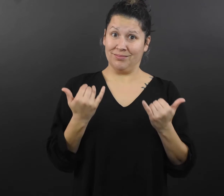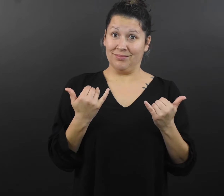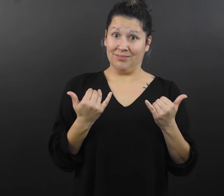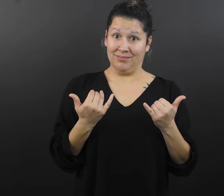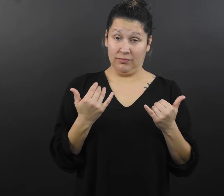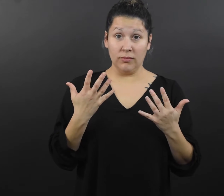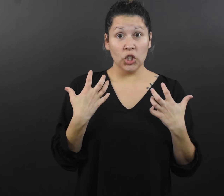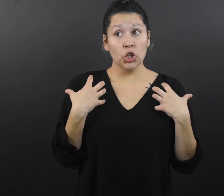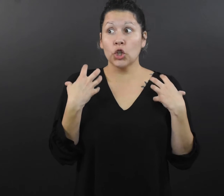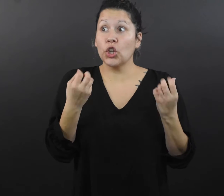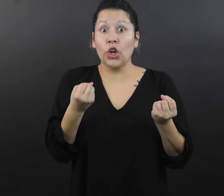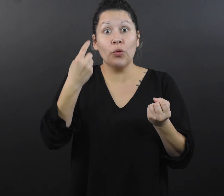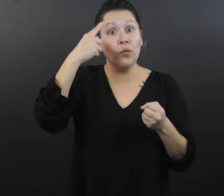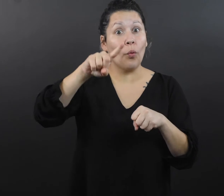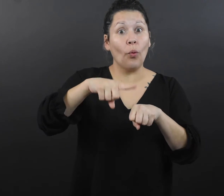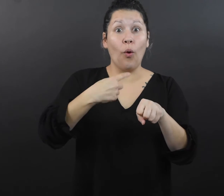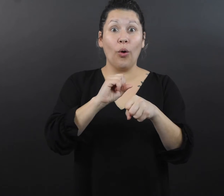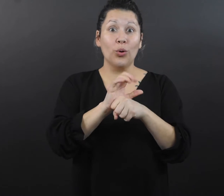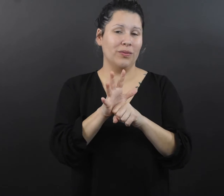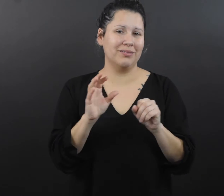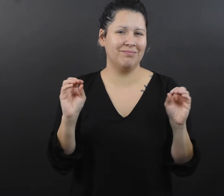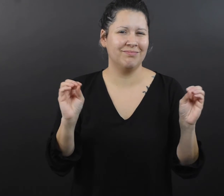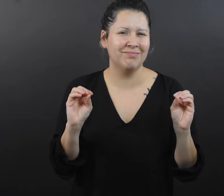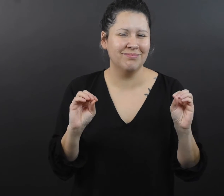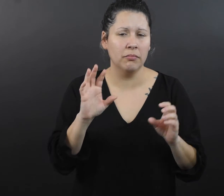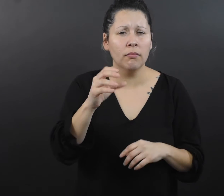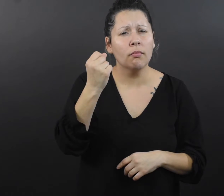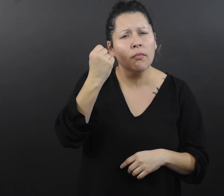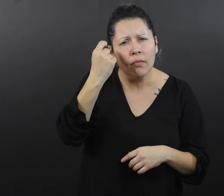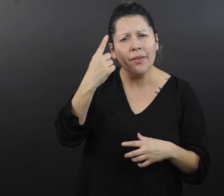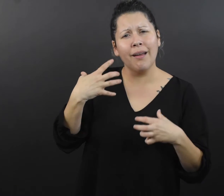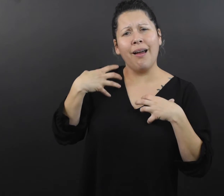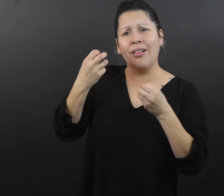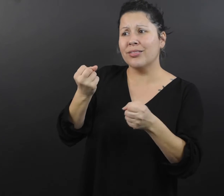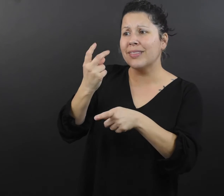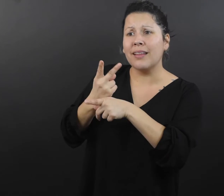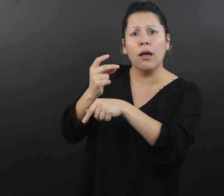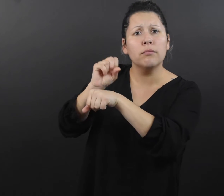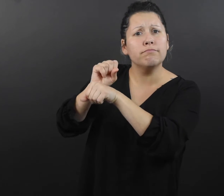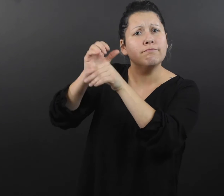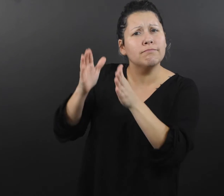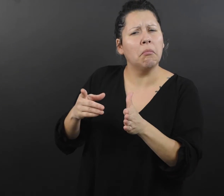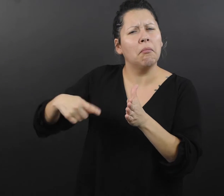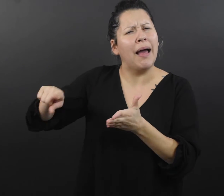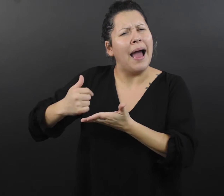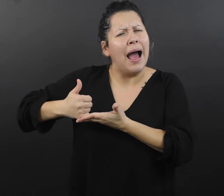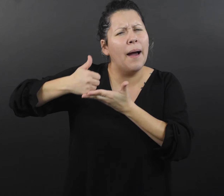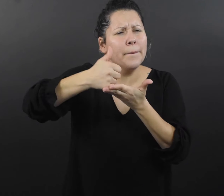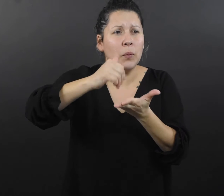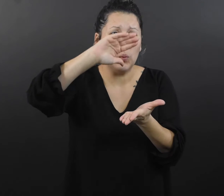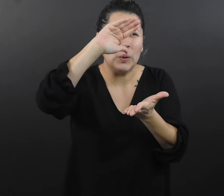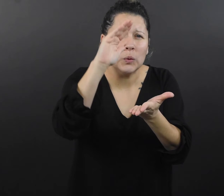Currently there is no cure for long COVID, but health care providers may be able to help reduce